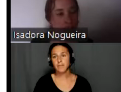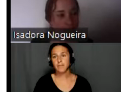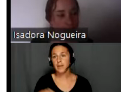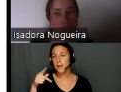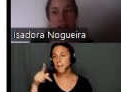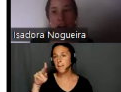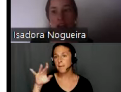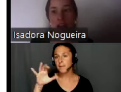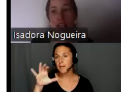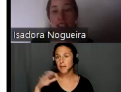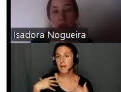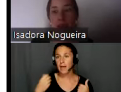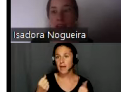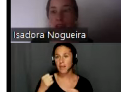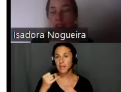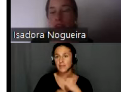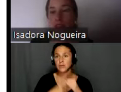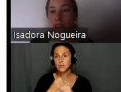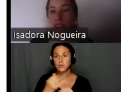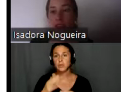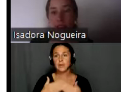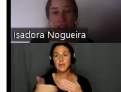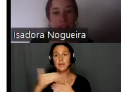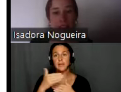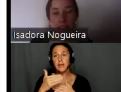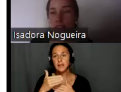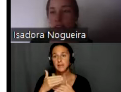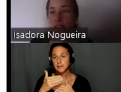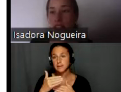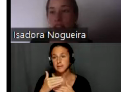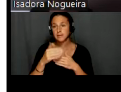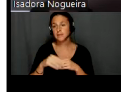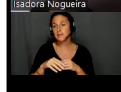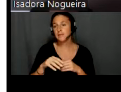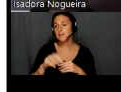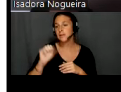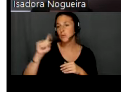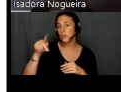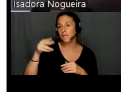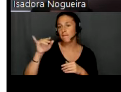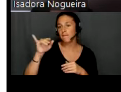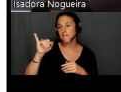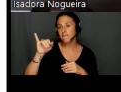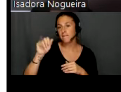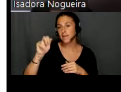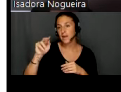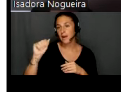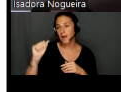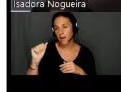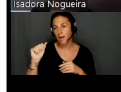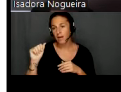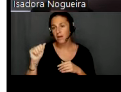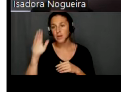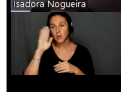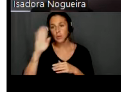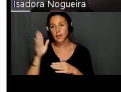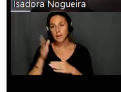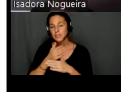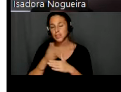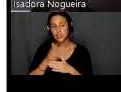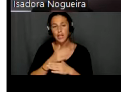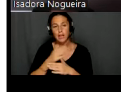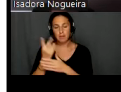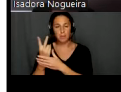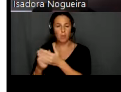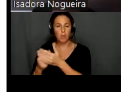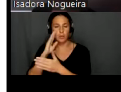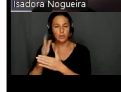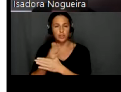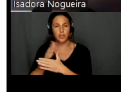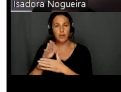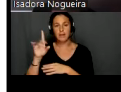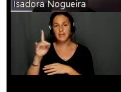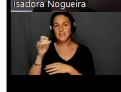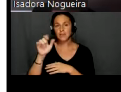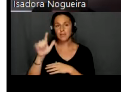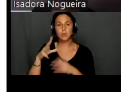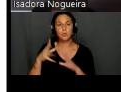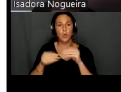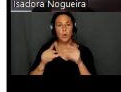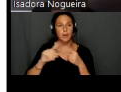Next up we have Josefino Cervantes and Eulalia Natividad Mendoza, who will both be sharing their digital stories about heat in the workplace.